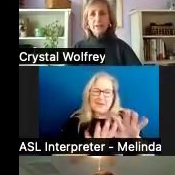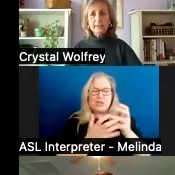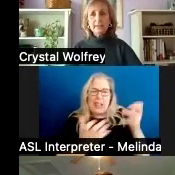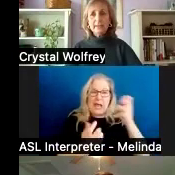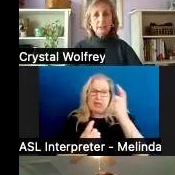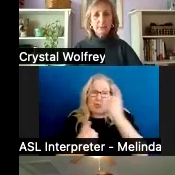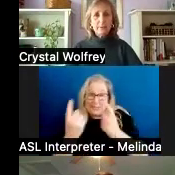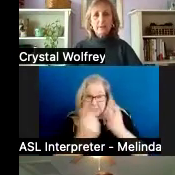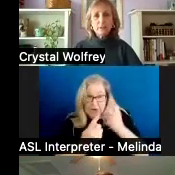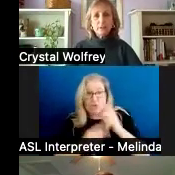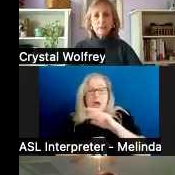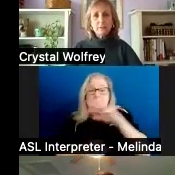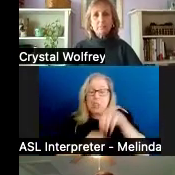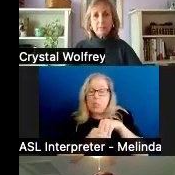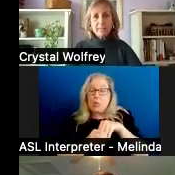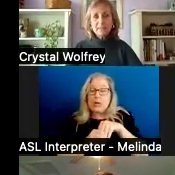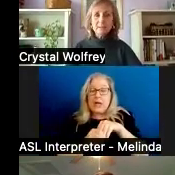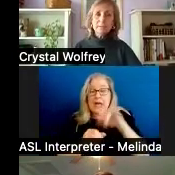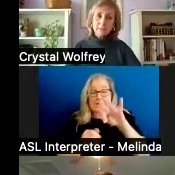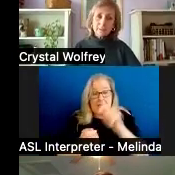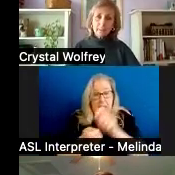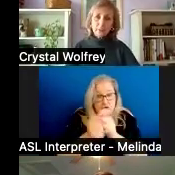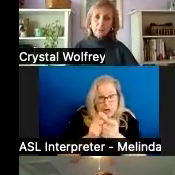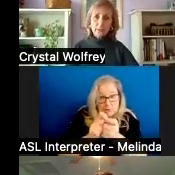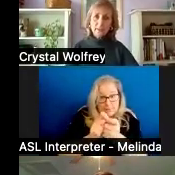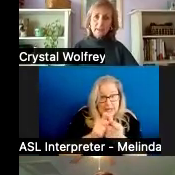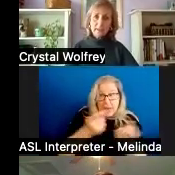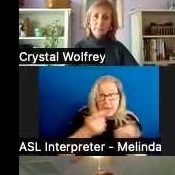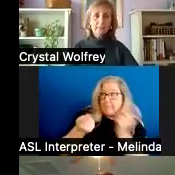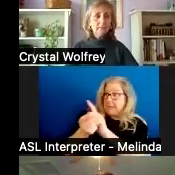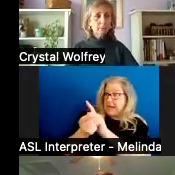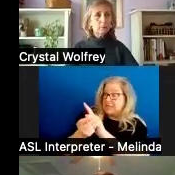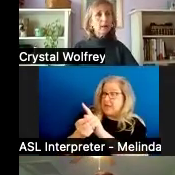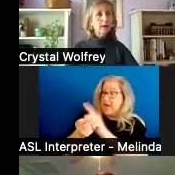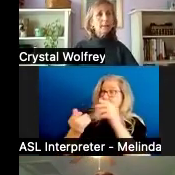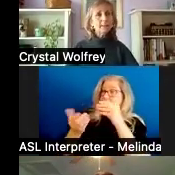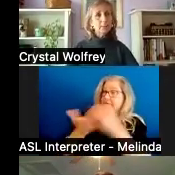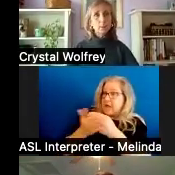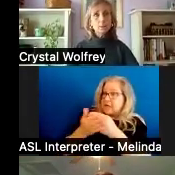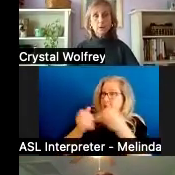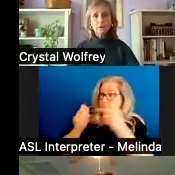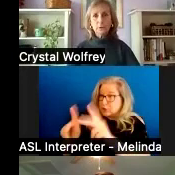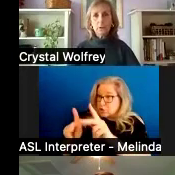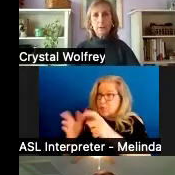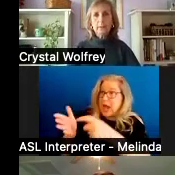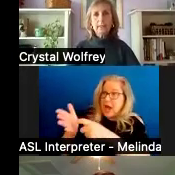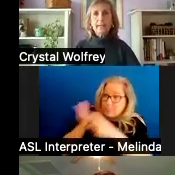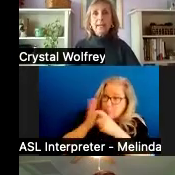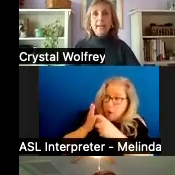including whether this adjustment meets the funding opportunity announcement and the requirements and what was looked for.